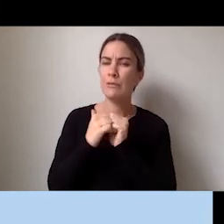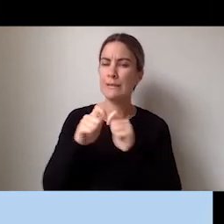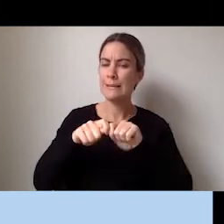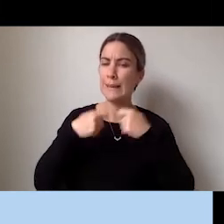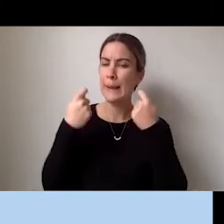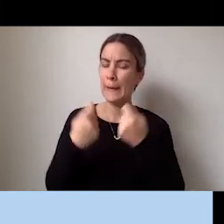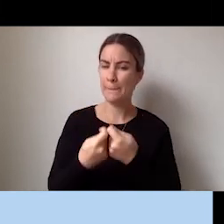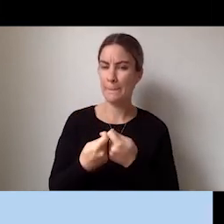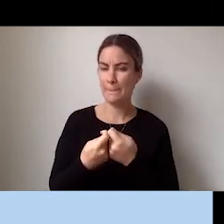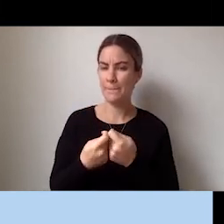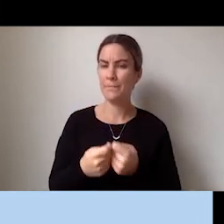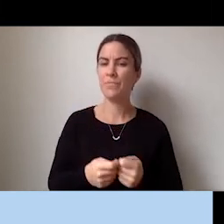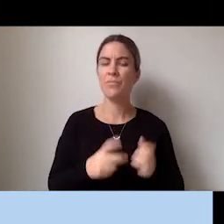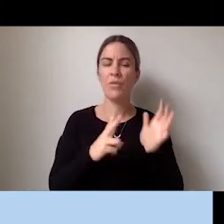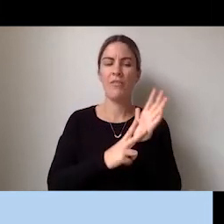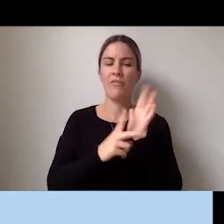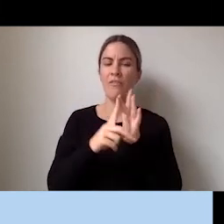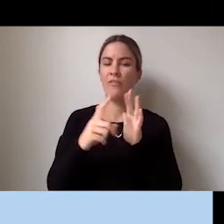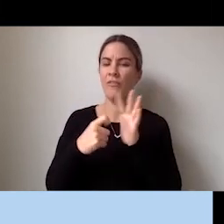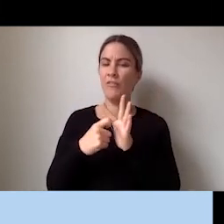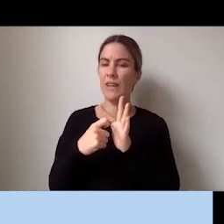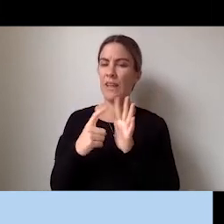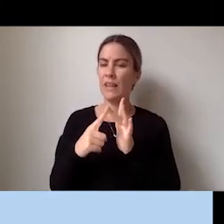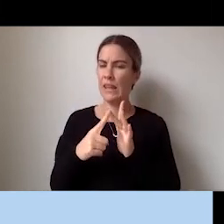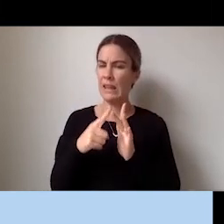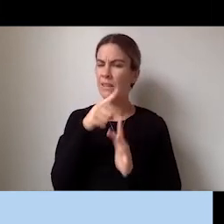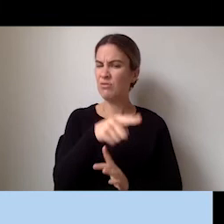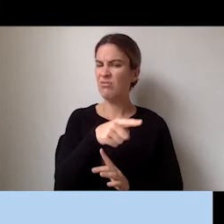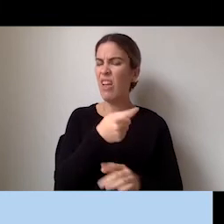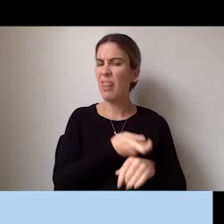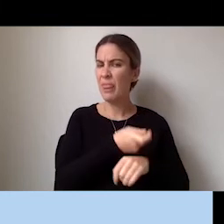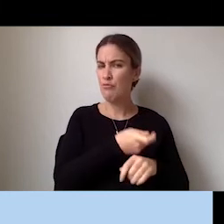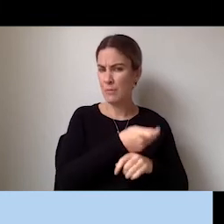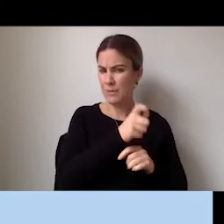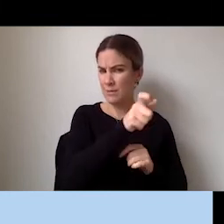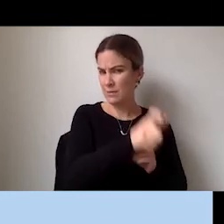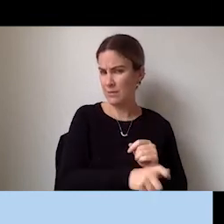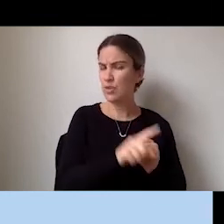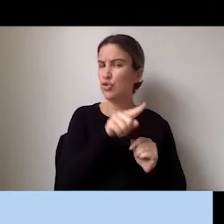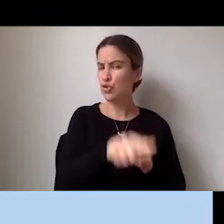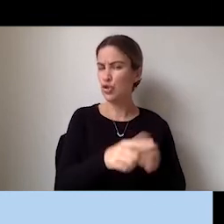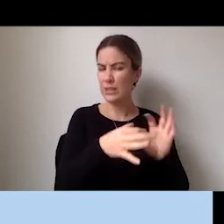Vicky Reynolds is a therapist who makes a lot of connections between activism and therapy.